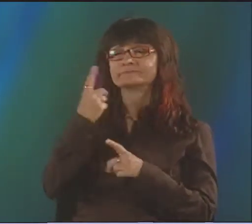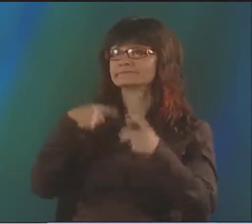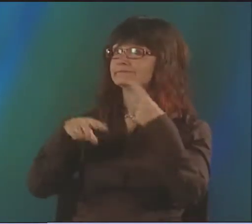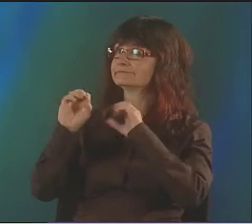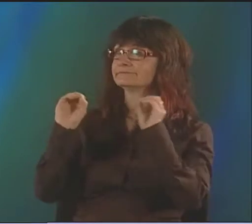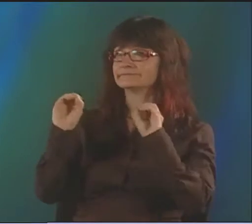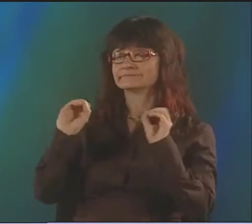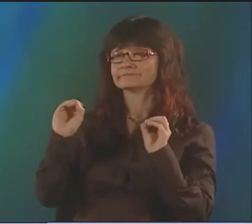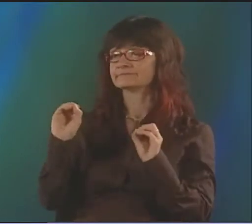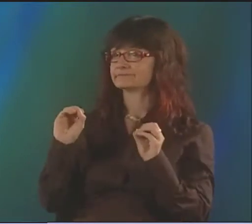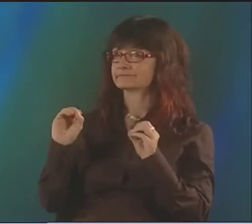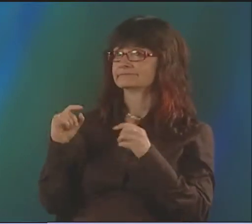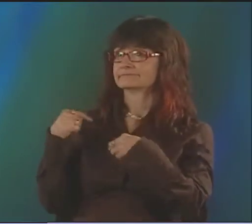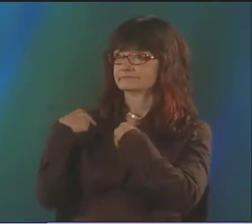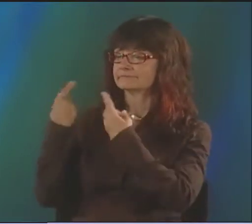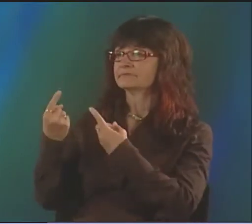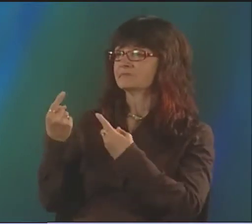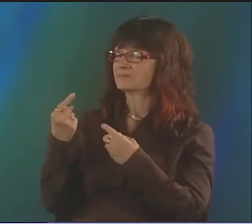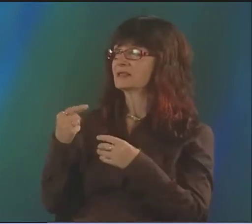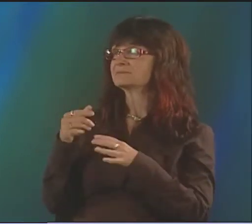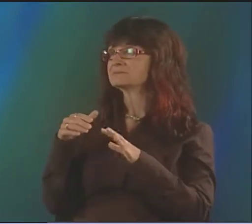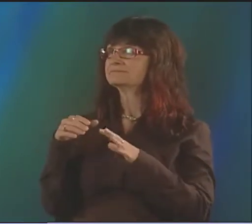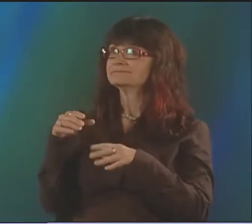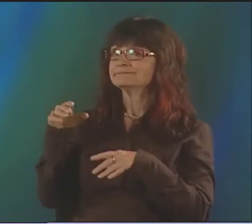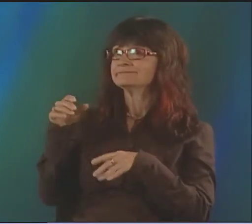IT WAS ALL ORAL. THERE WAS NO SIGN LANGUAGE ALLOWED AT ALL.